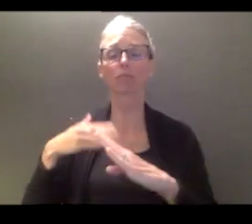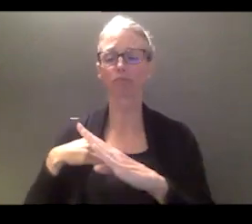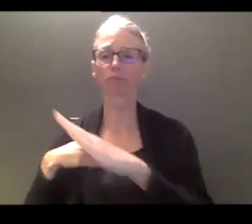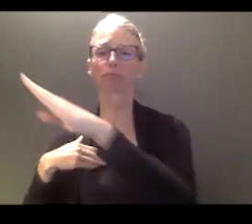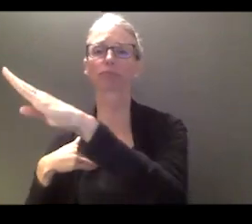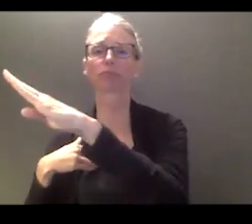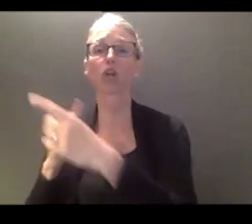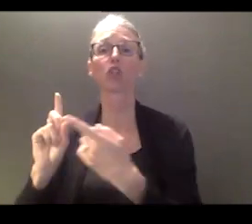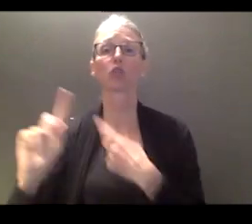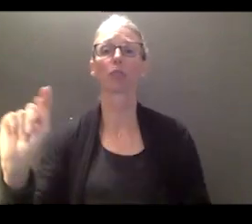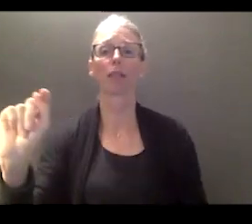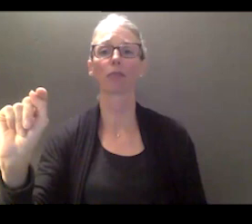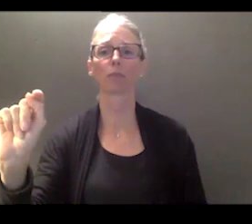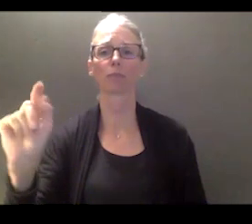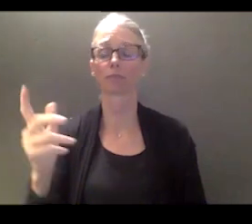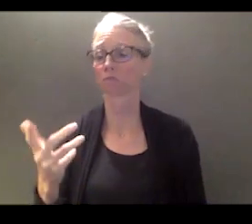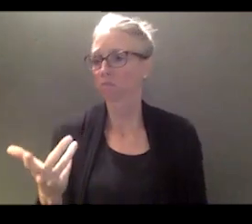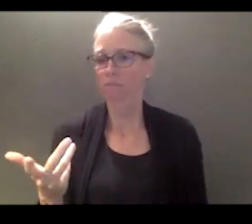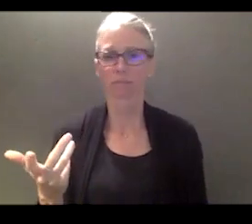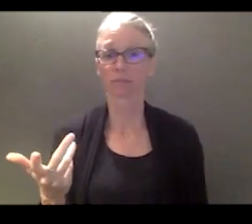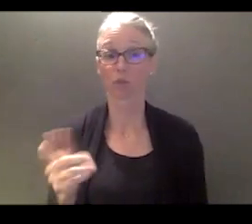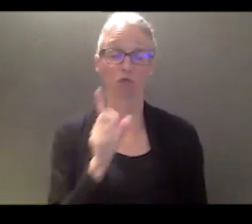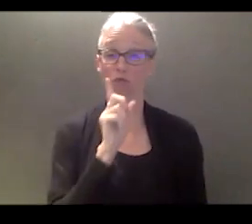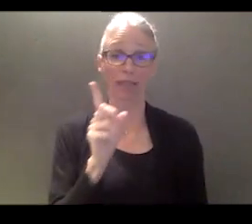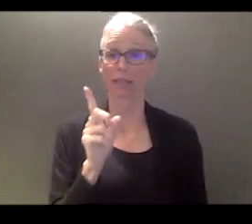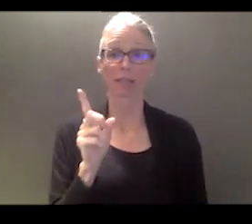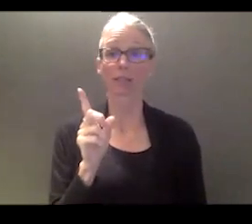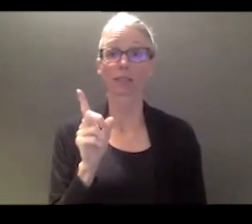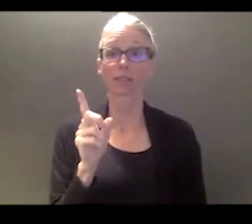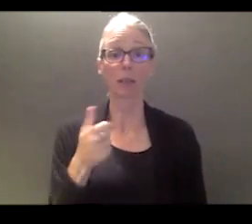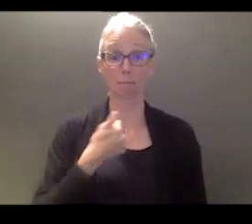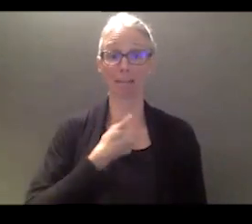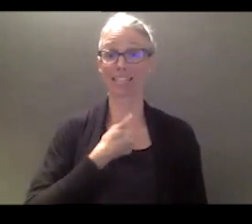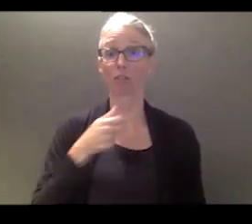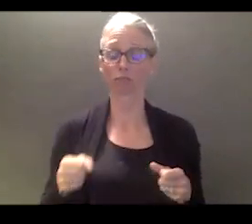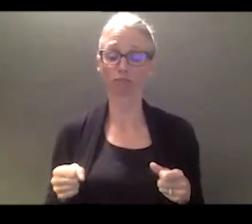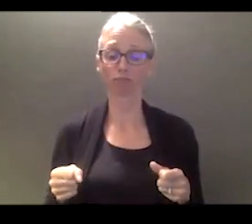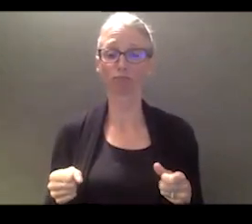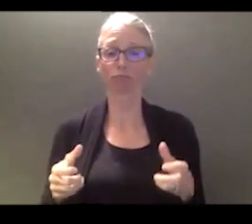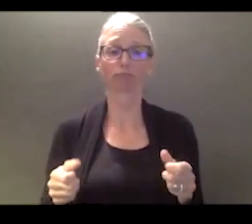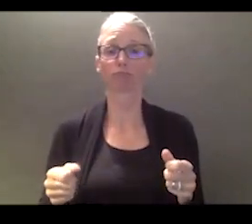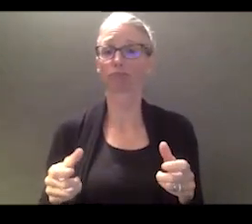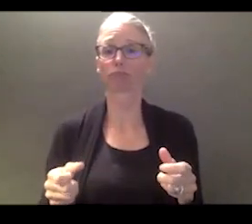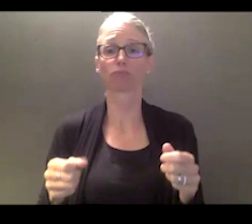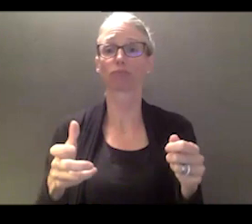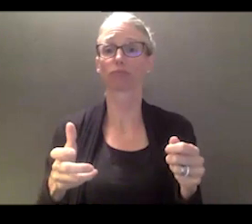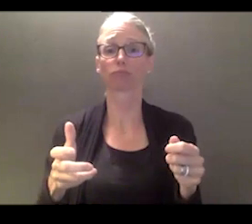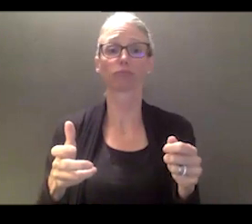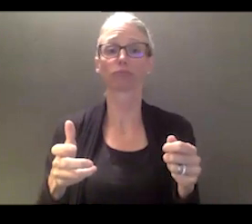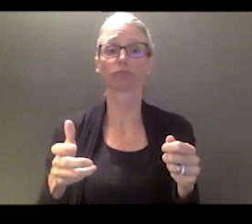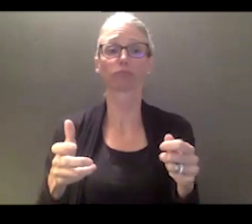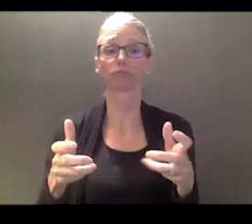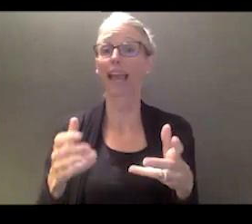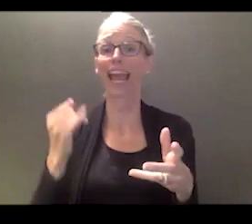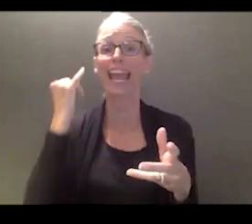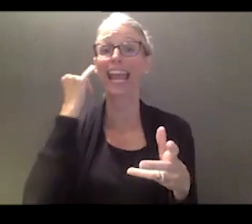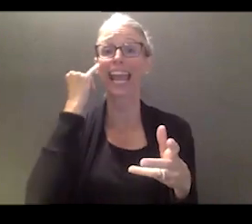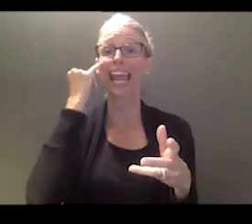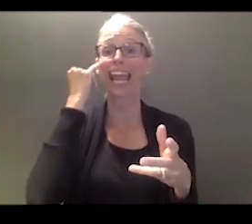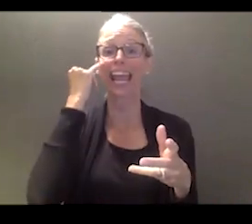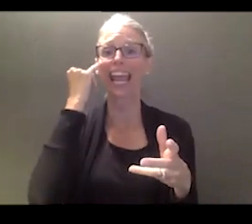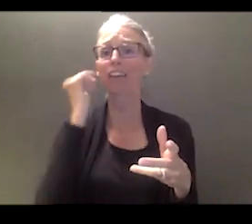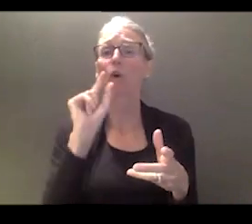A pine cone, a little branch. And then that can, you know, make me, alright, I'm making a rush to the washroom or doing whatever, going down a hill and going a bit faster and then dates one little twig.